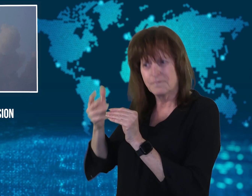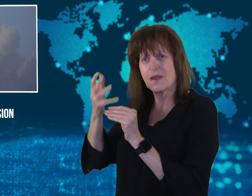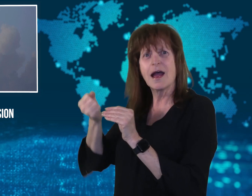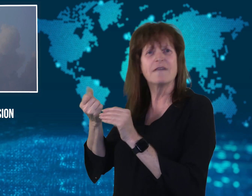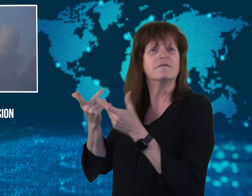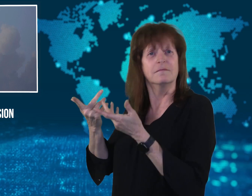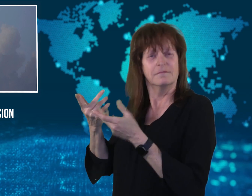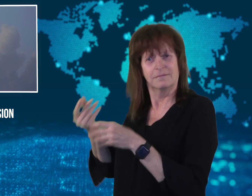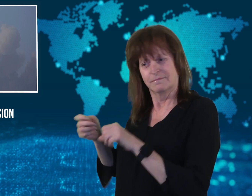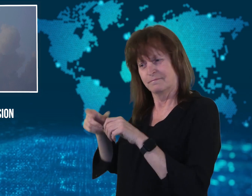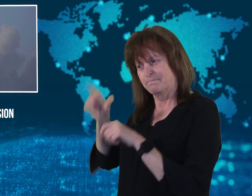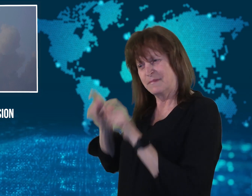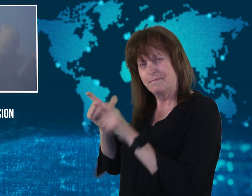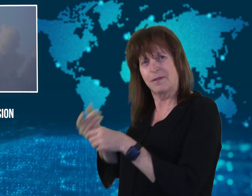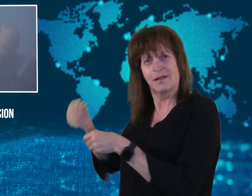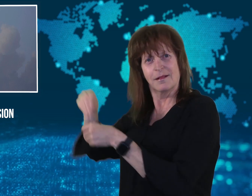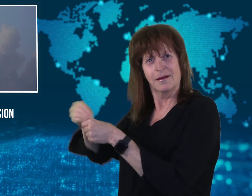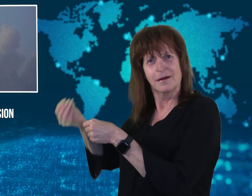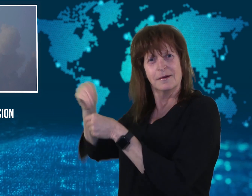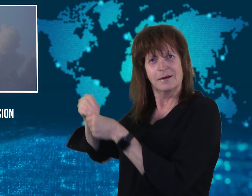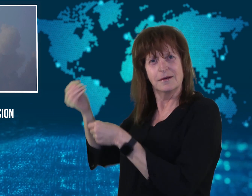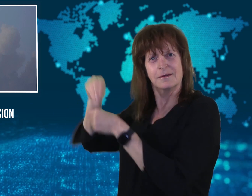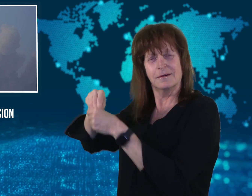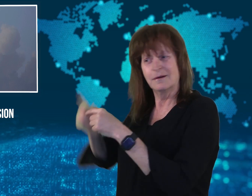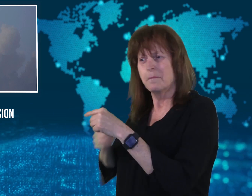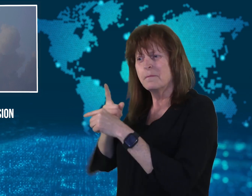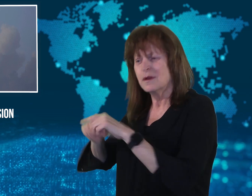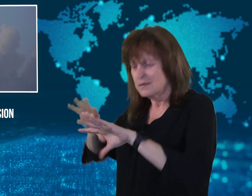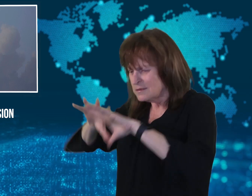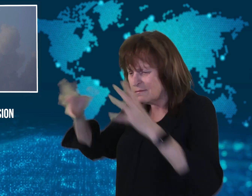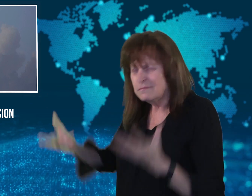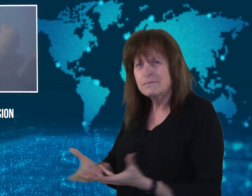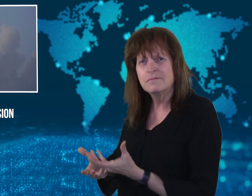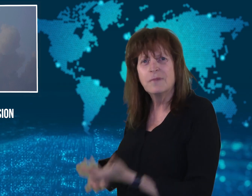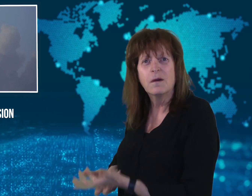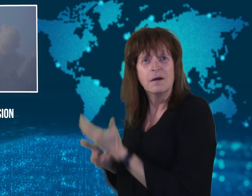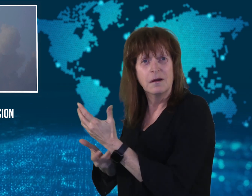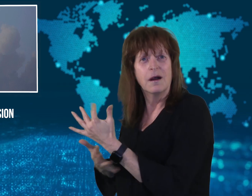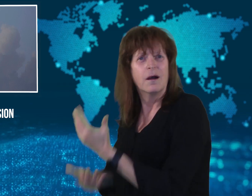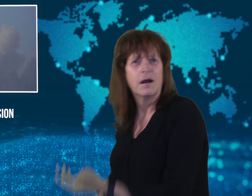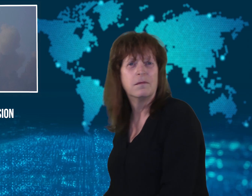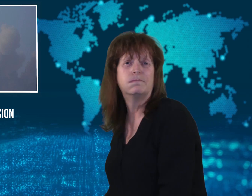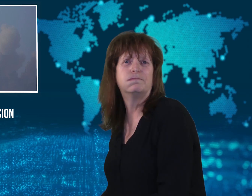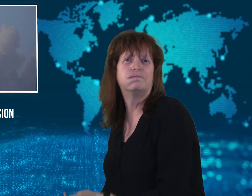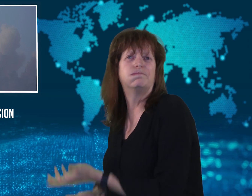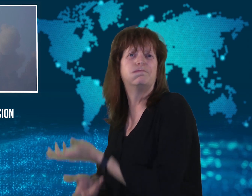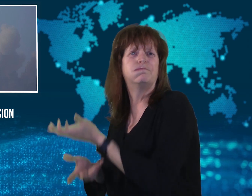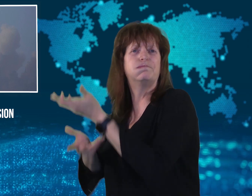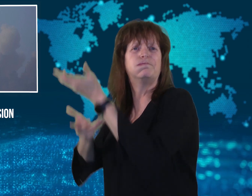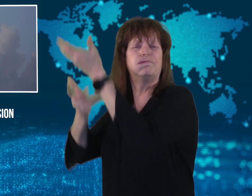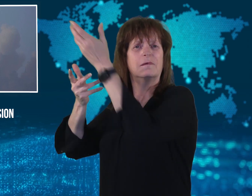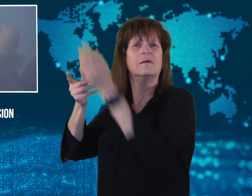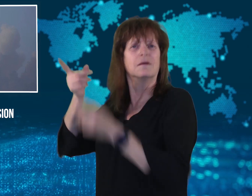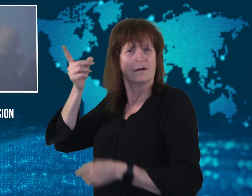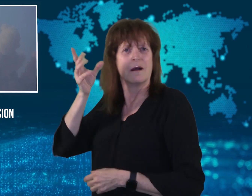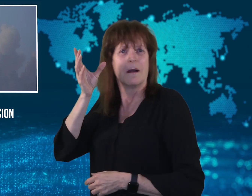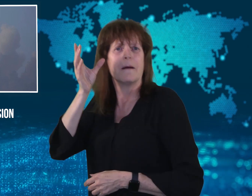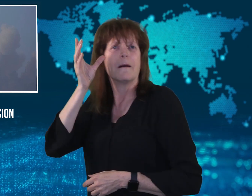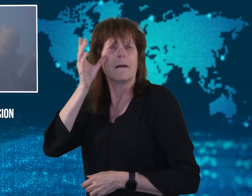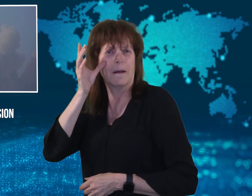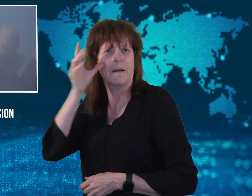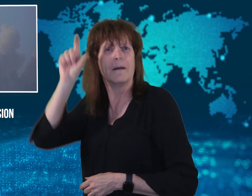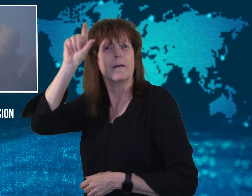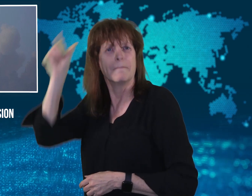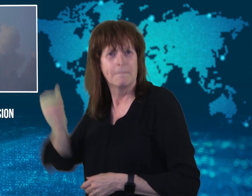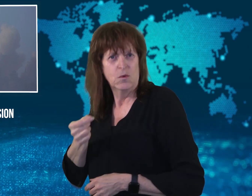The rocket is being designed to carry a crew and its cargo from the Earth to